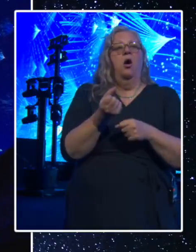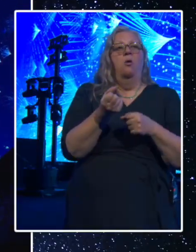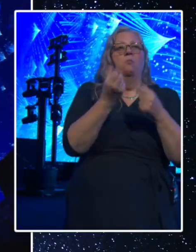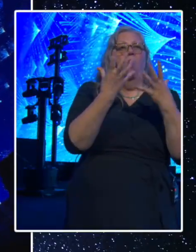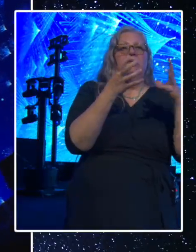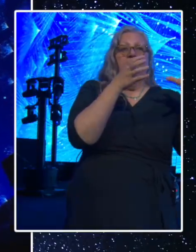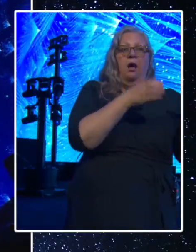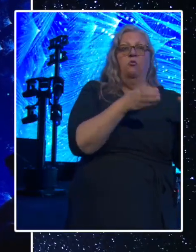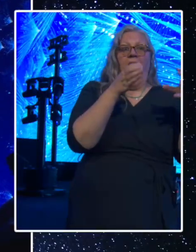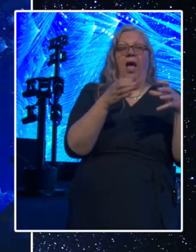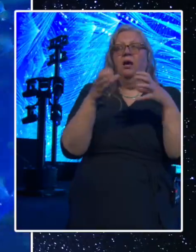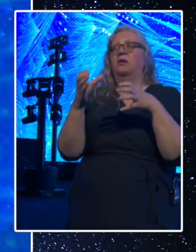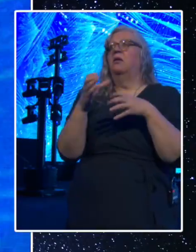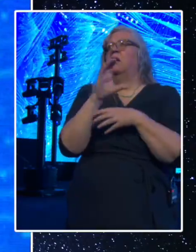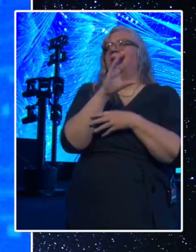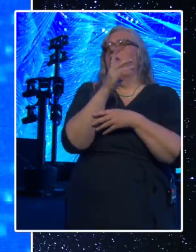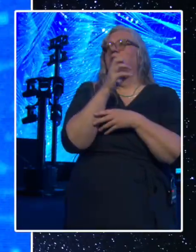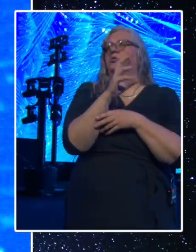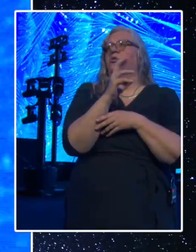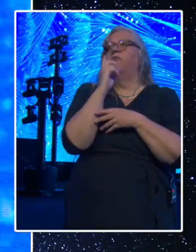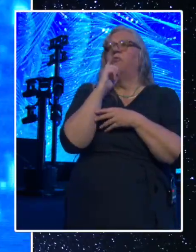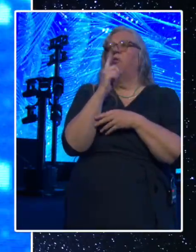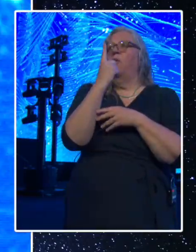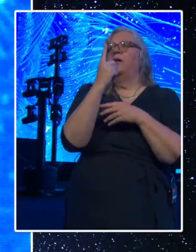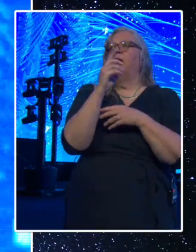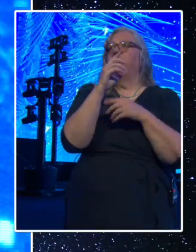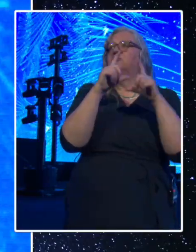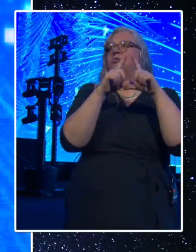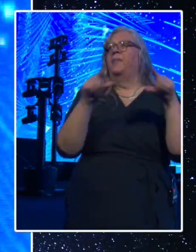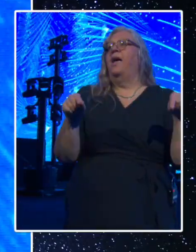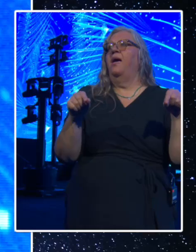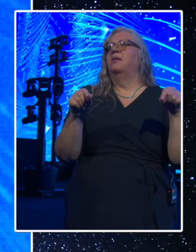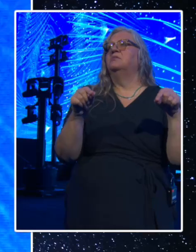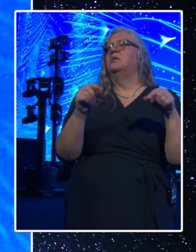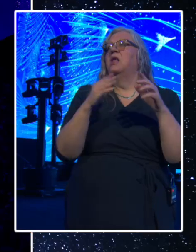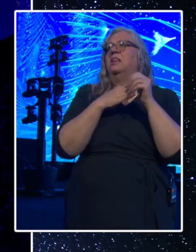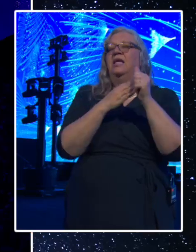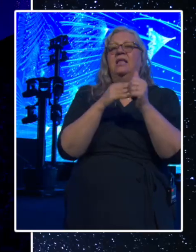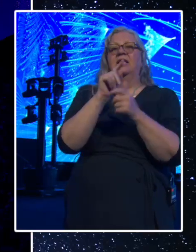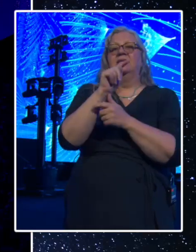a multi-rack AI cluster for KDDI, one of Japan's leading TOCOs.